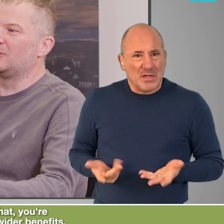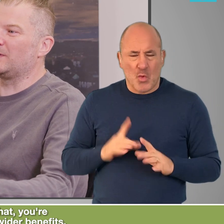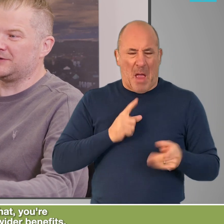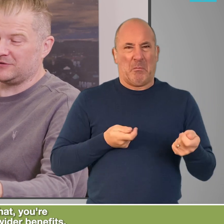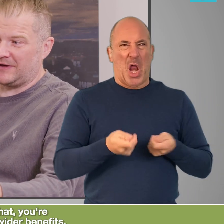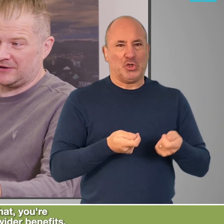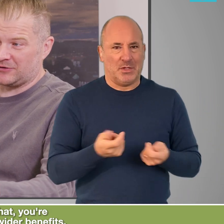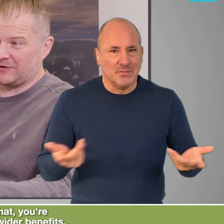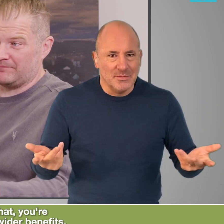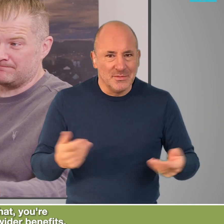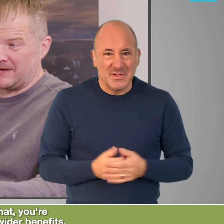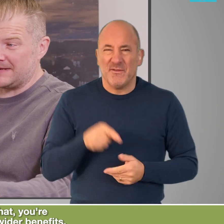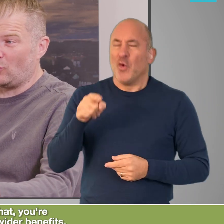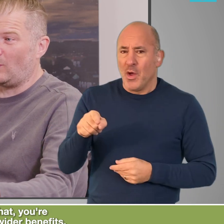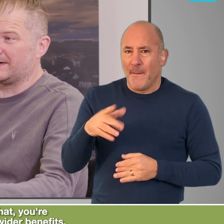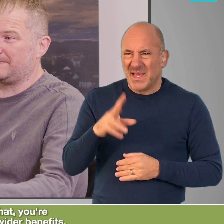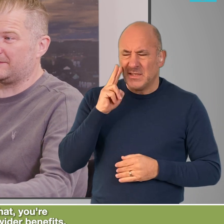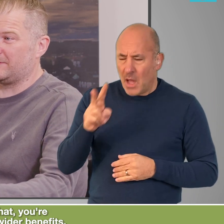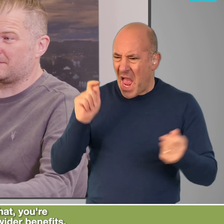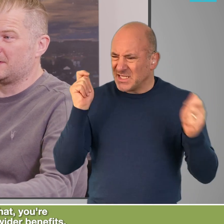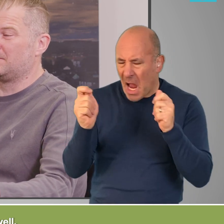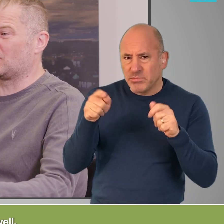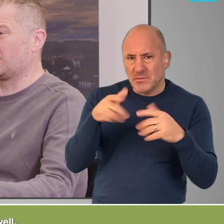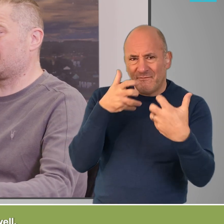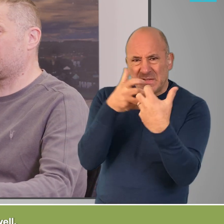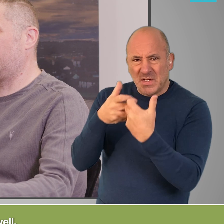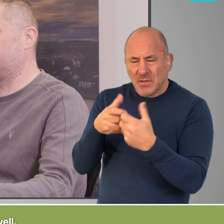And when you do that, you're looking at many more wider benefits, but also as well,